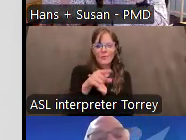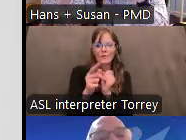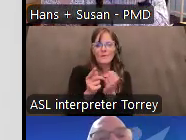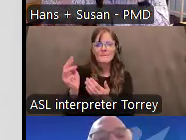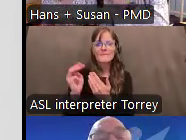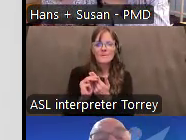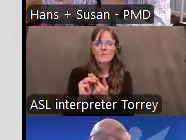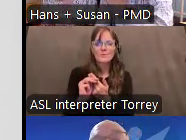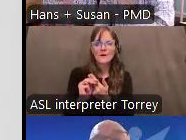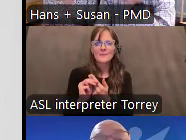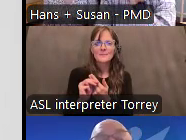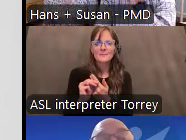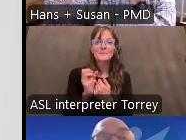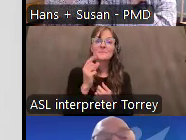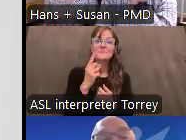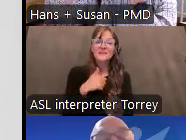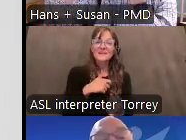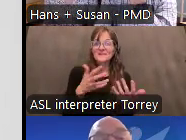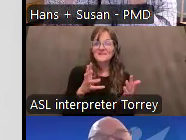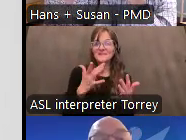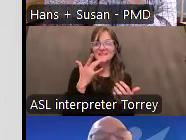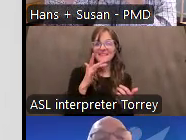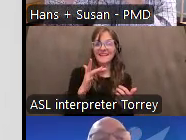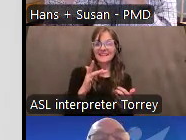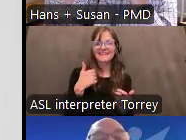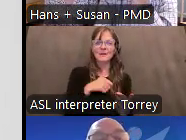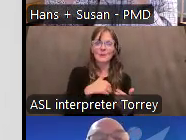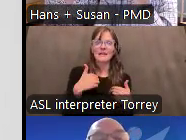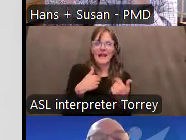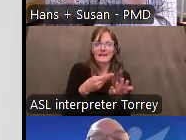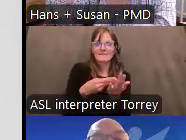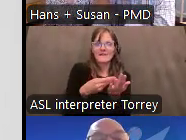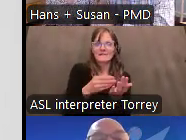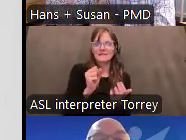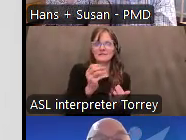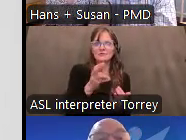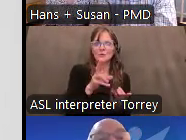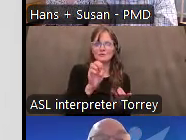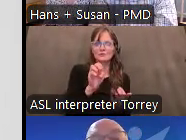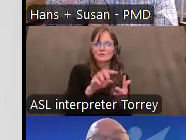because we had a funding source when we first started and it was successful.